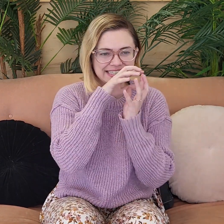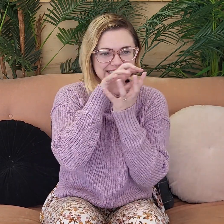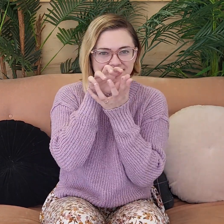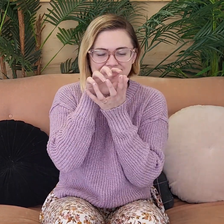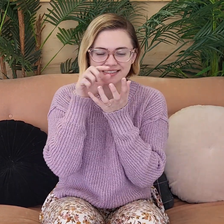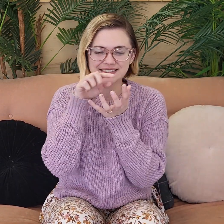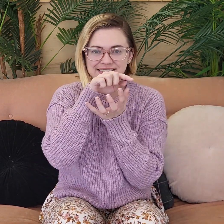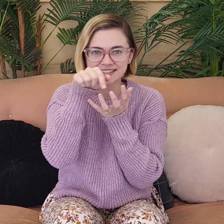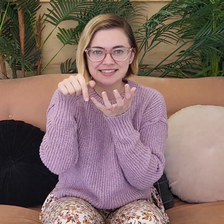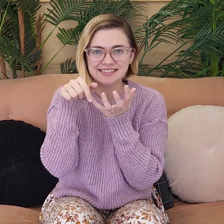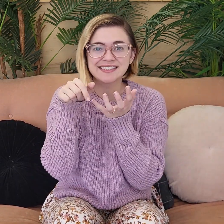the T-Rex their teeth.